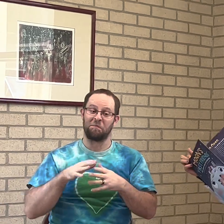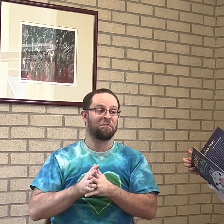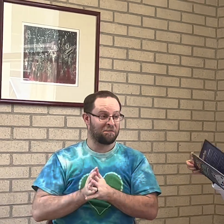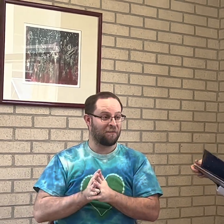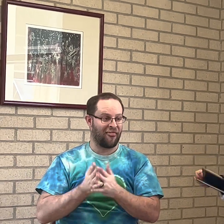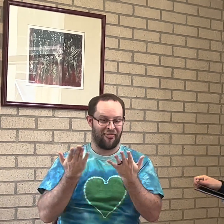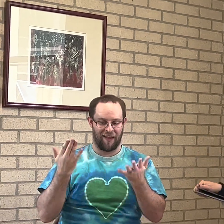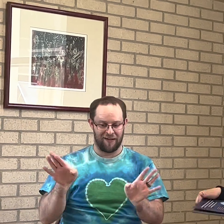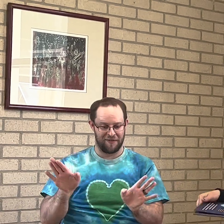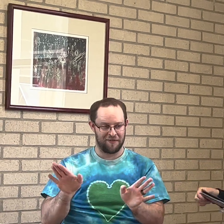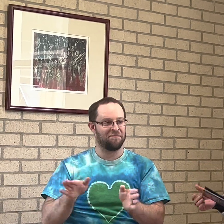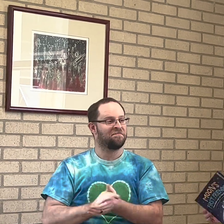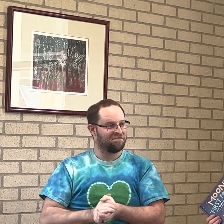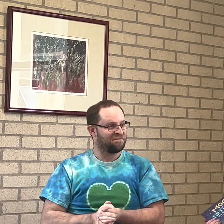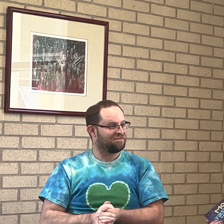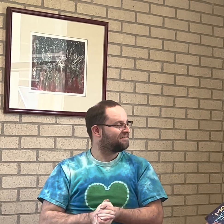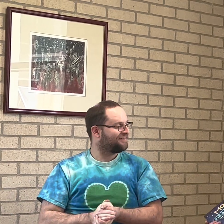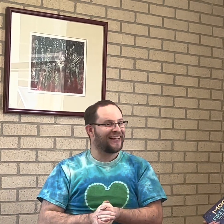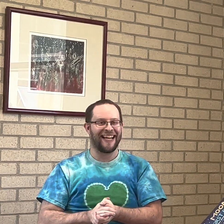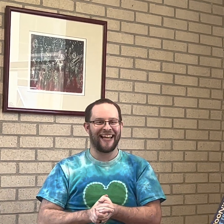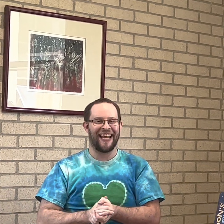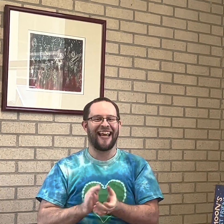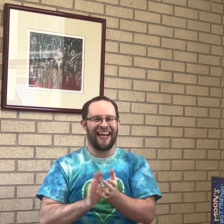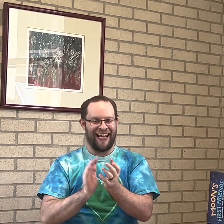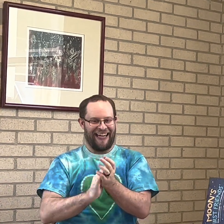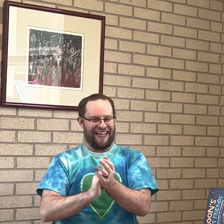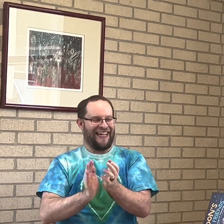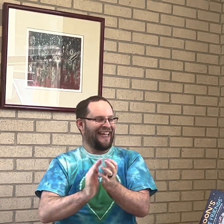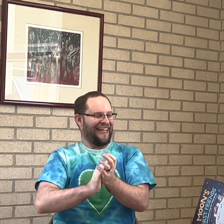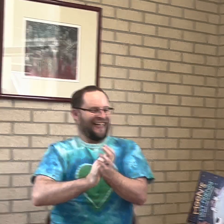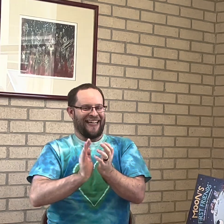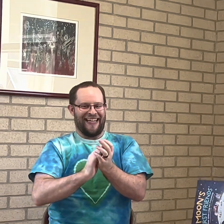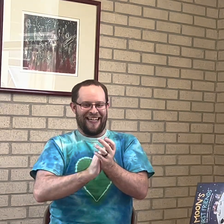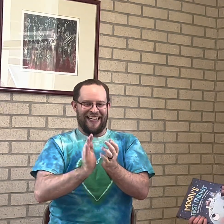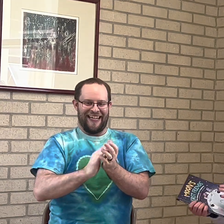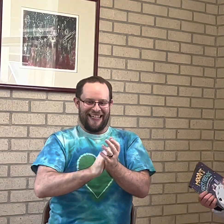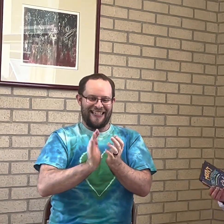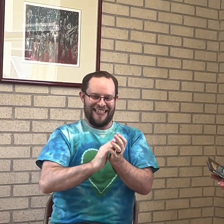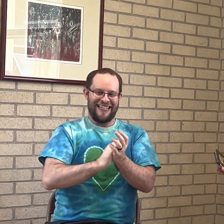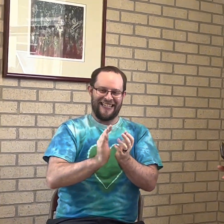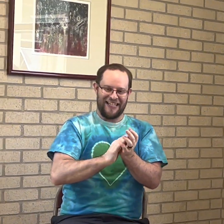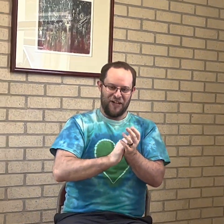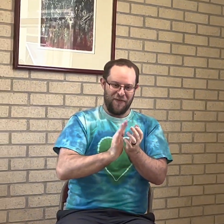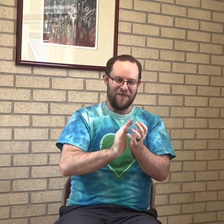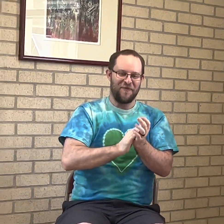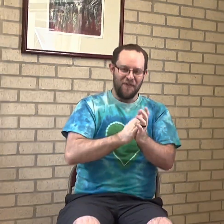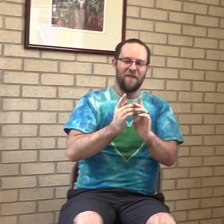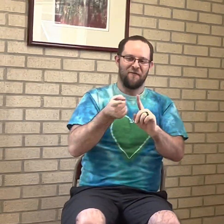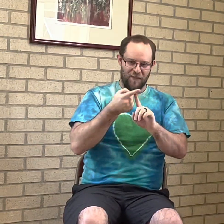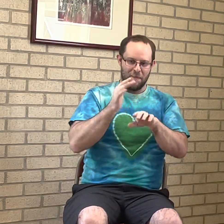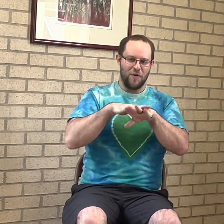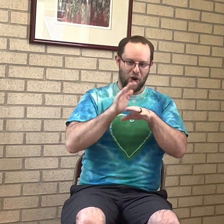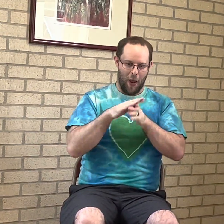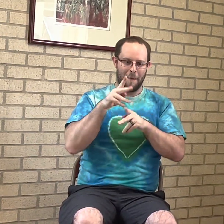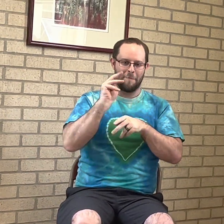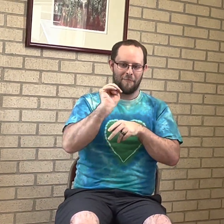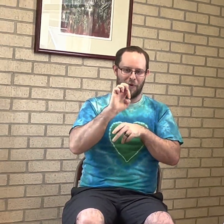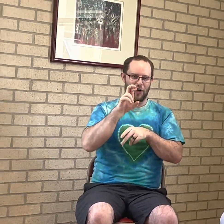{Applause} Audience: I want to be the first person to step on Mars! Mr. Dixon: You want to be the first person to step on Mars?